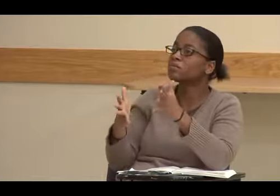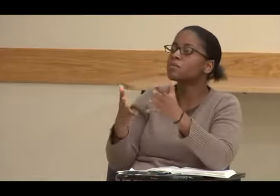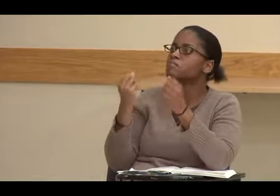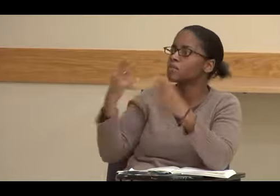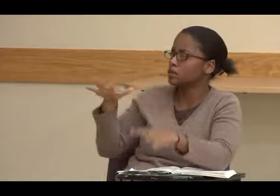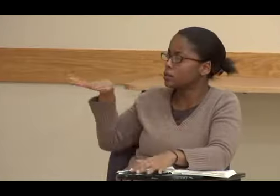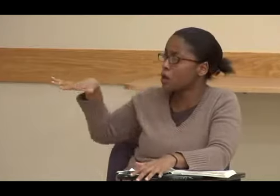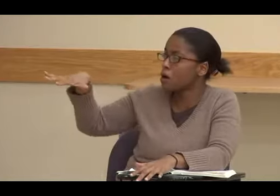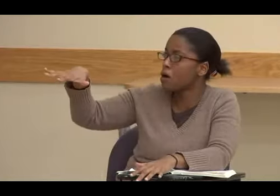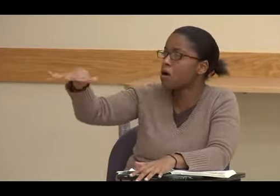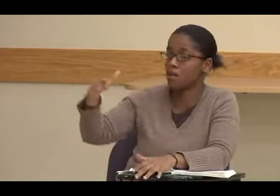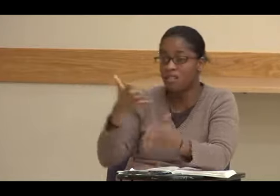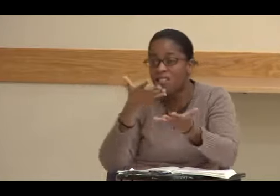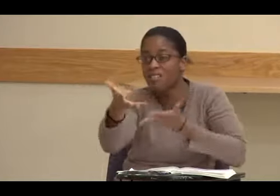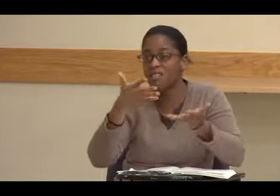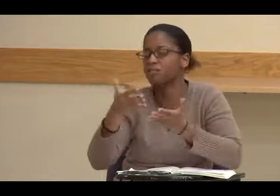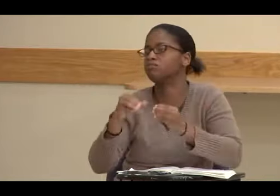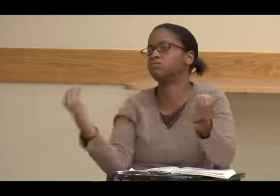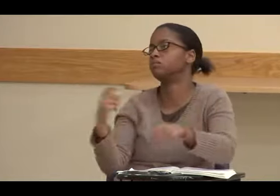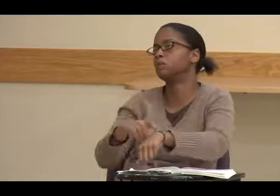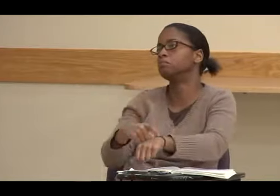and many don't take the time needed for good communication.